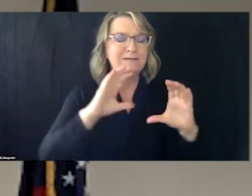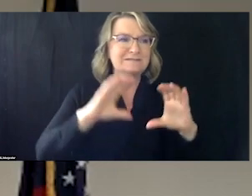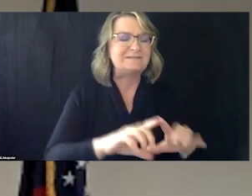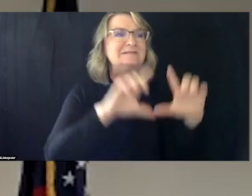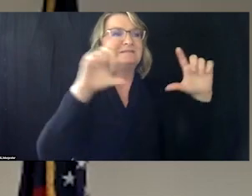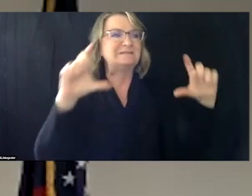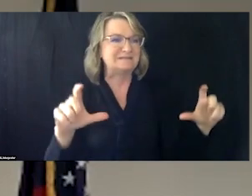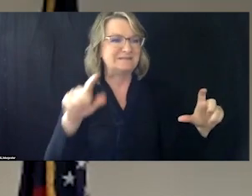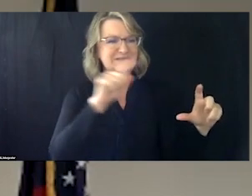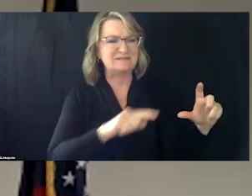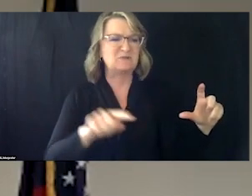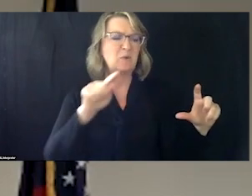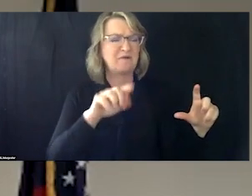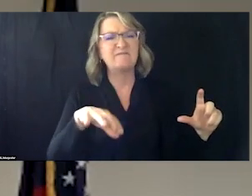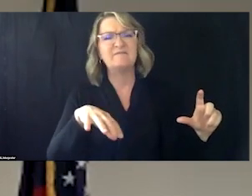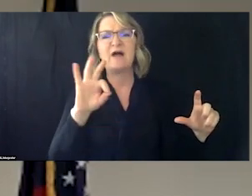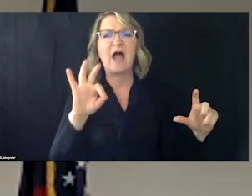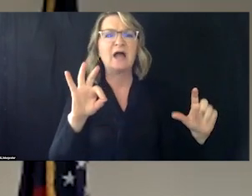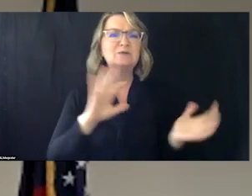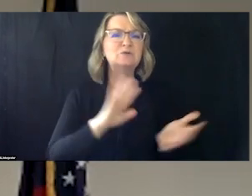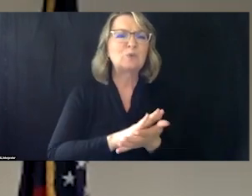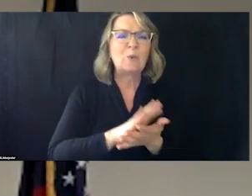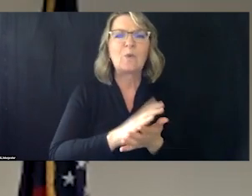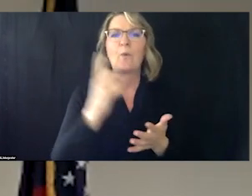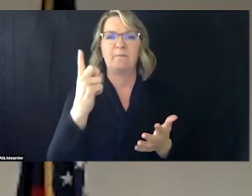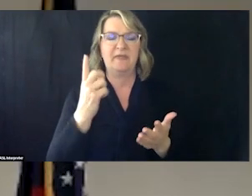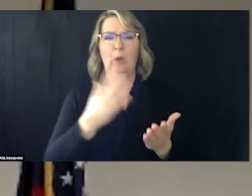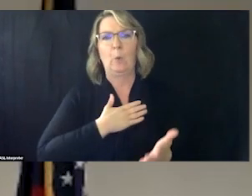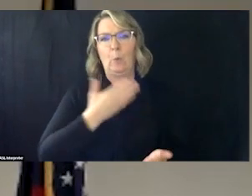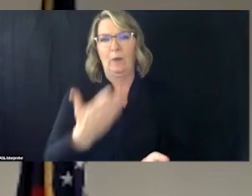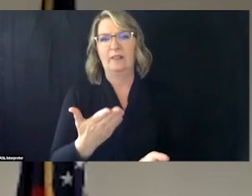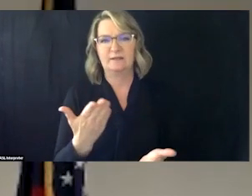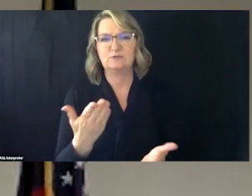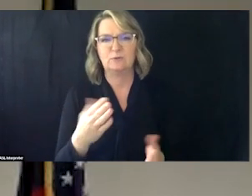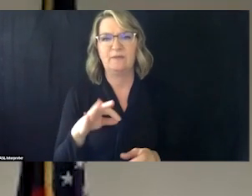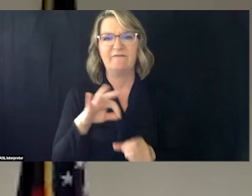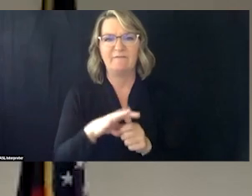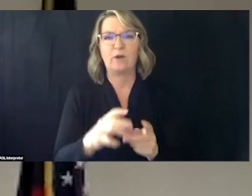we'll find a school or some other location that's going to serve excellent well that's all the time